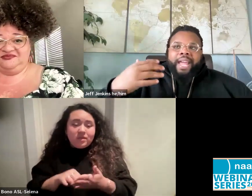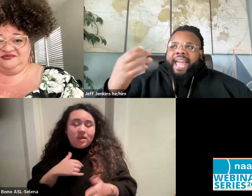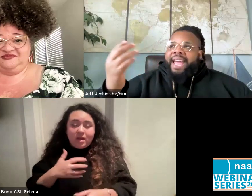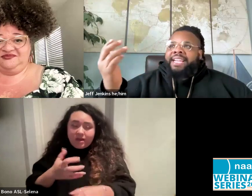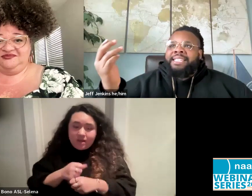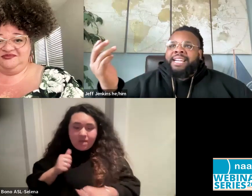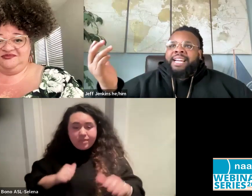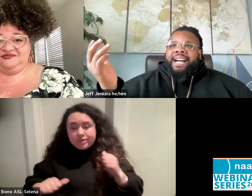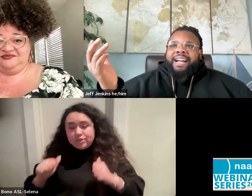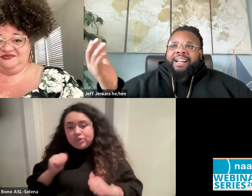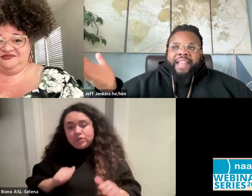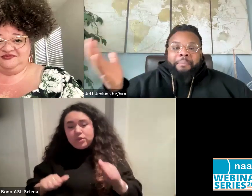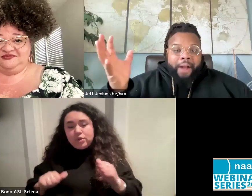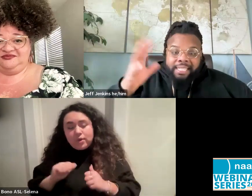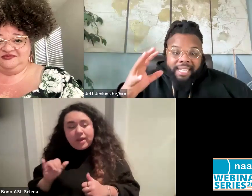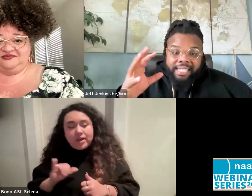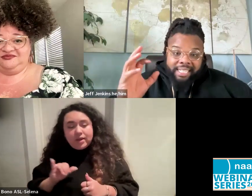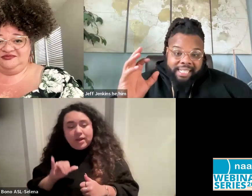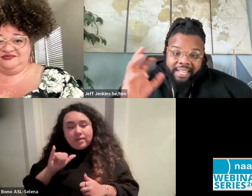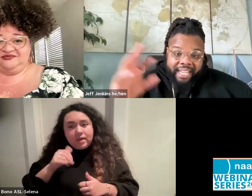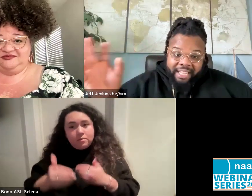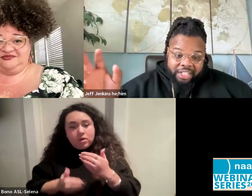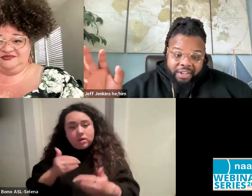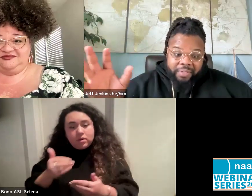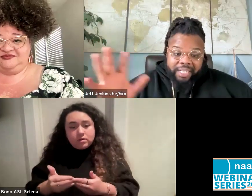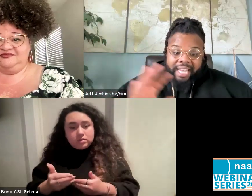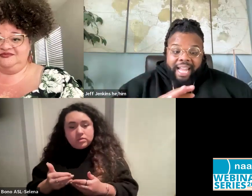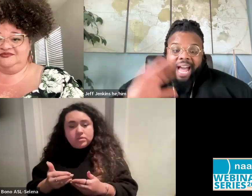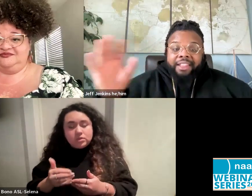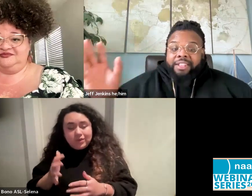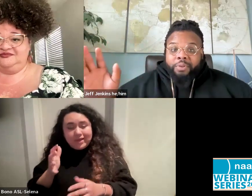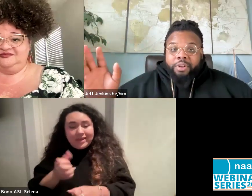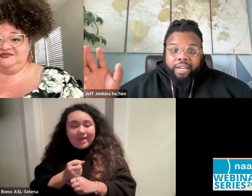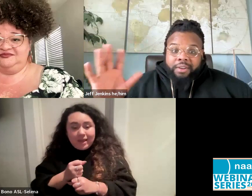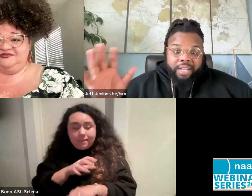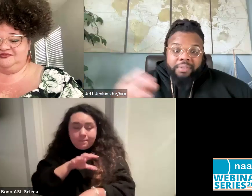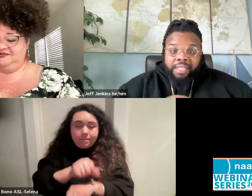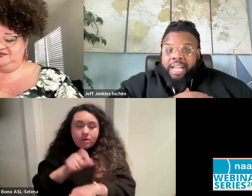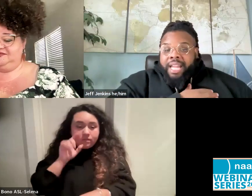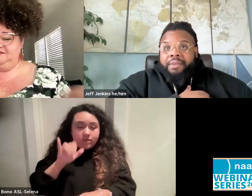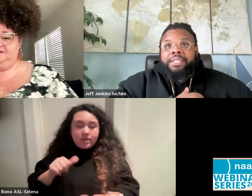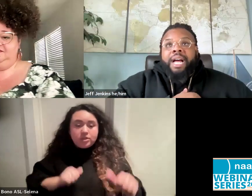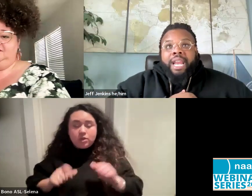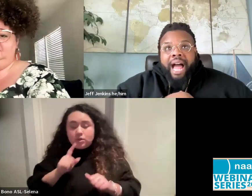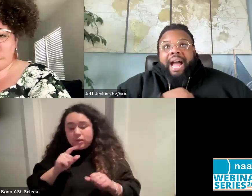and that process just to even get the show is just like out of this world. Literally. It was, it was a lot.